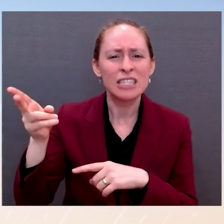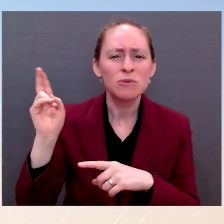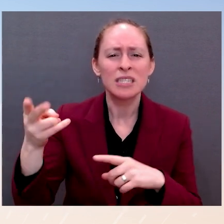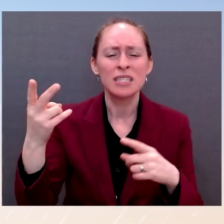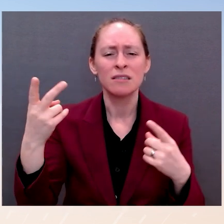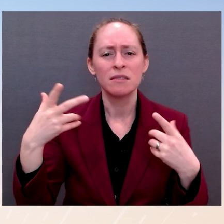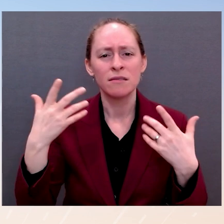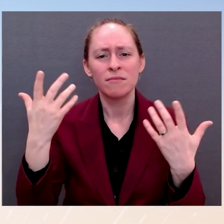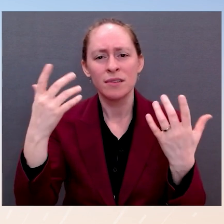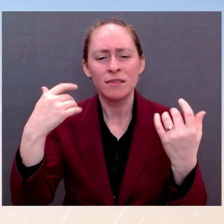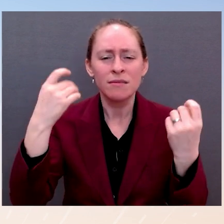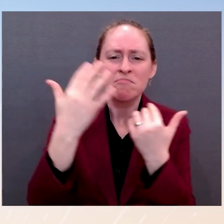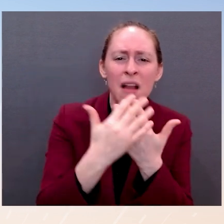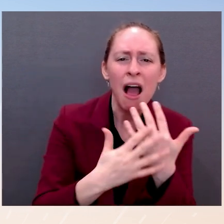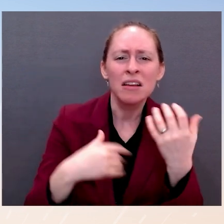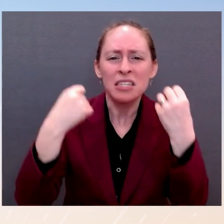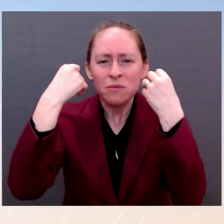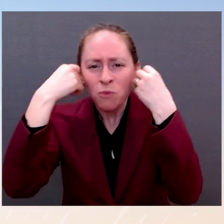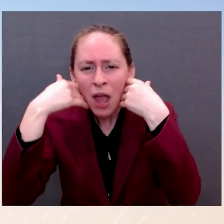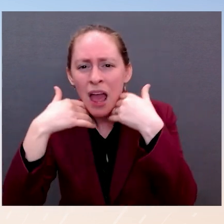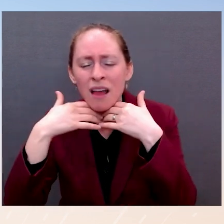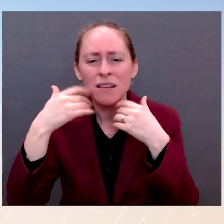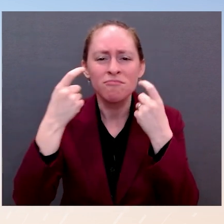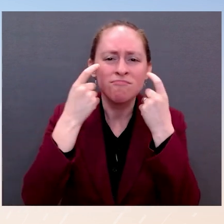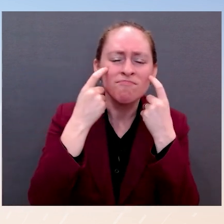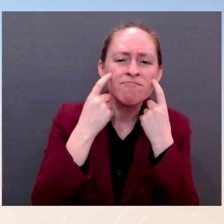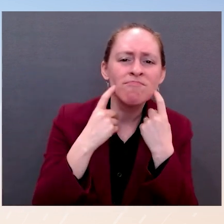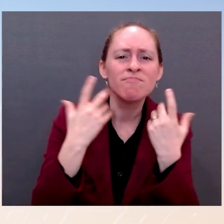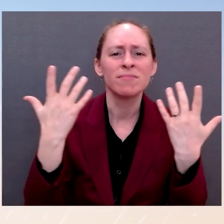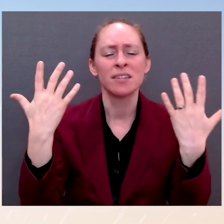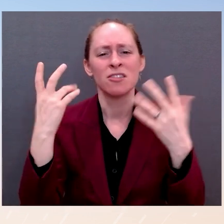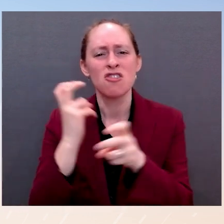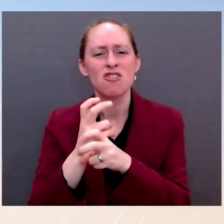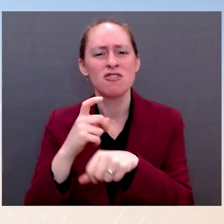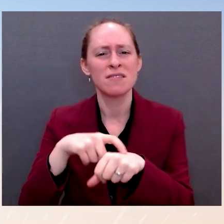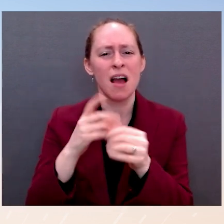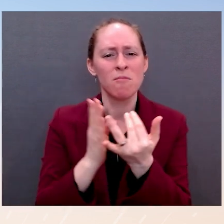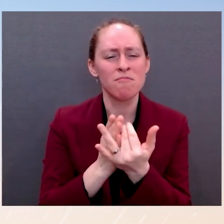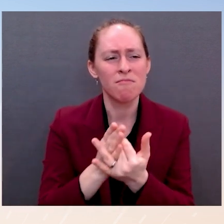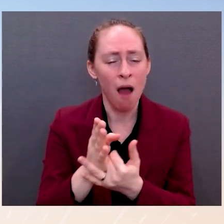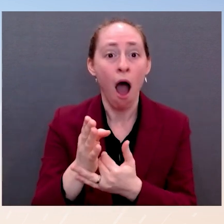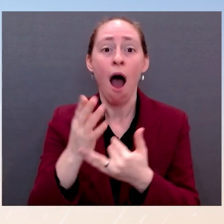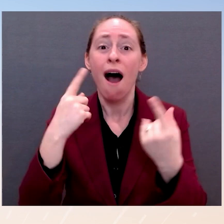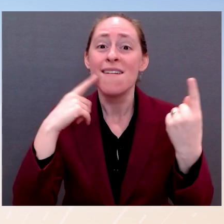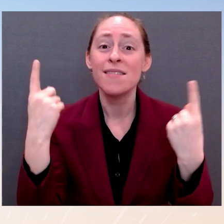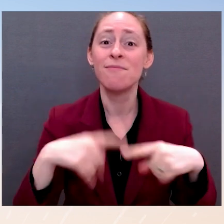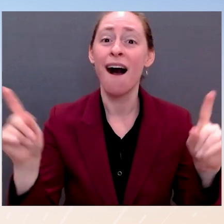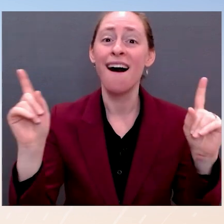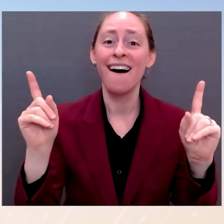that we've been able to accomplish in our life and that we could make this a more perfect union.